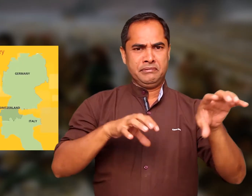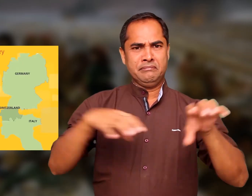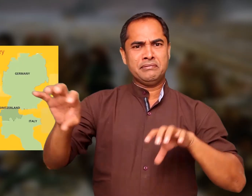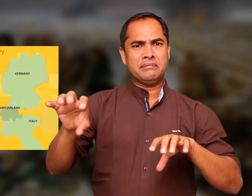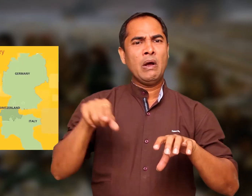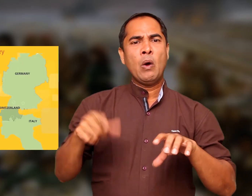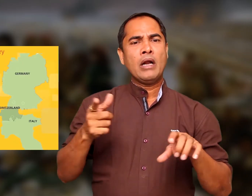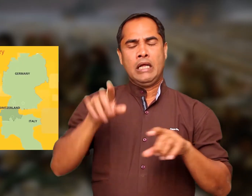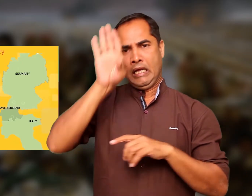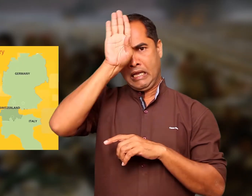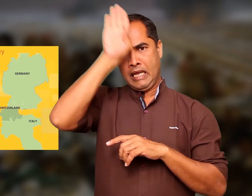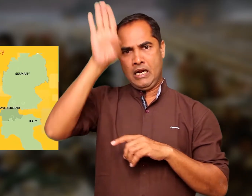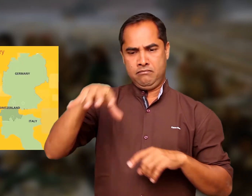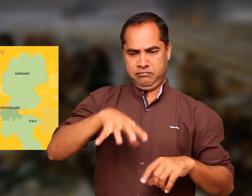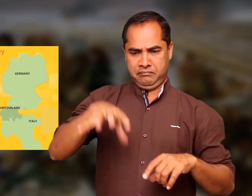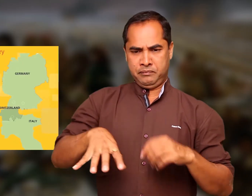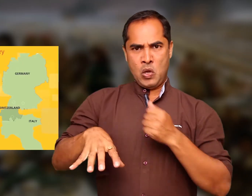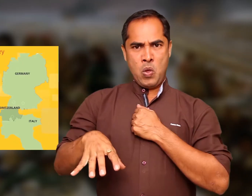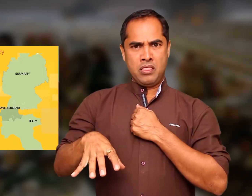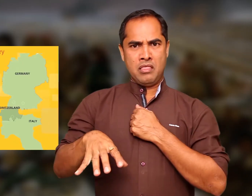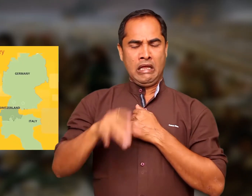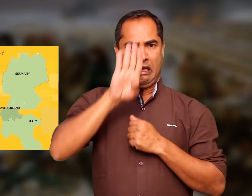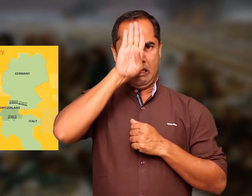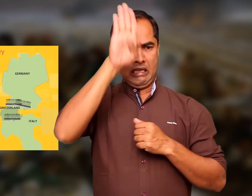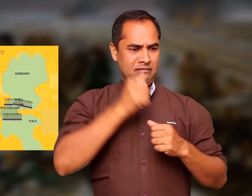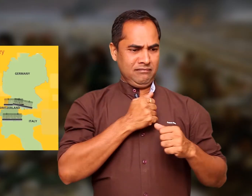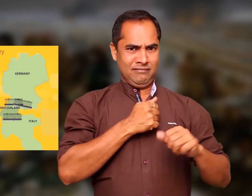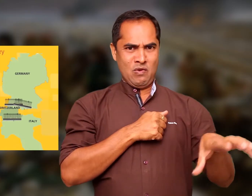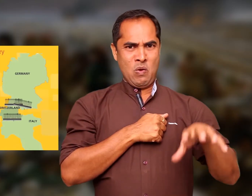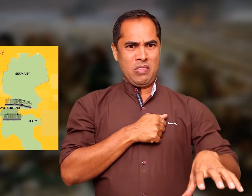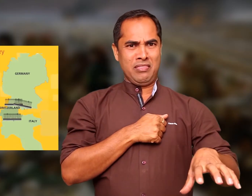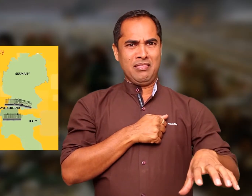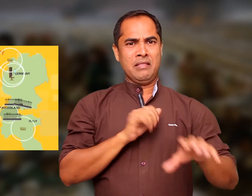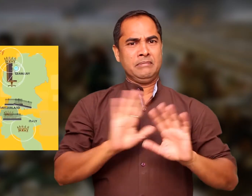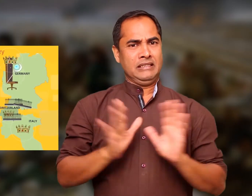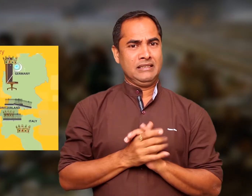divided into kingdoms and territories.